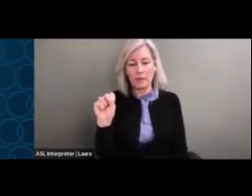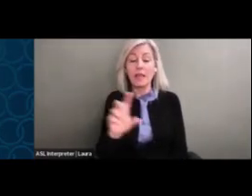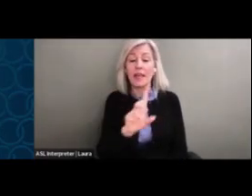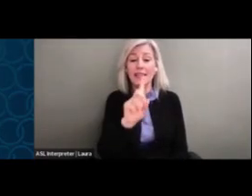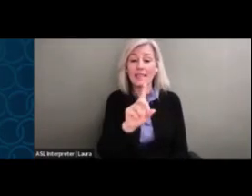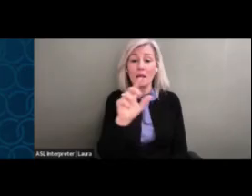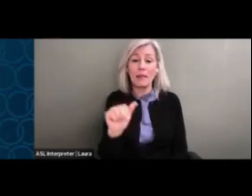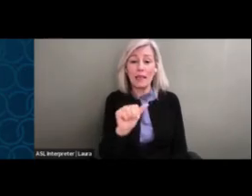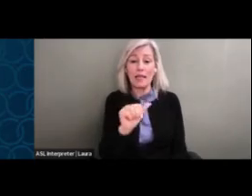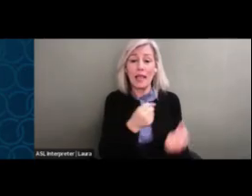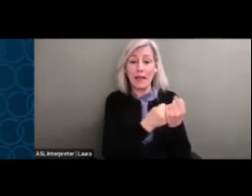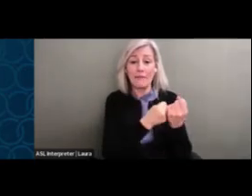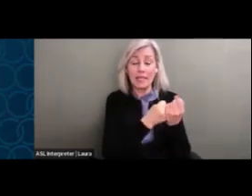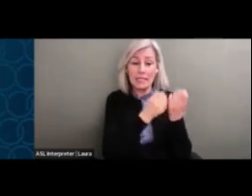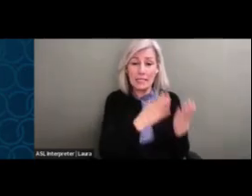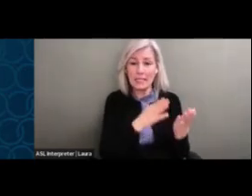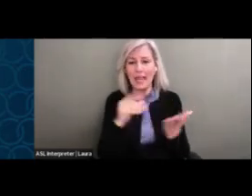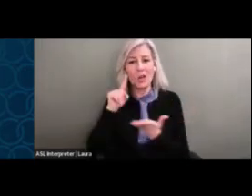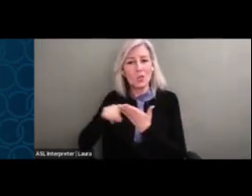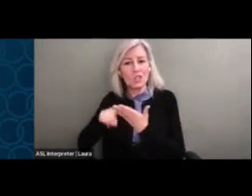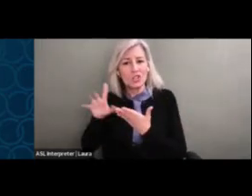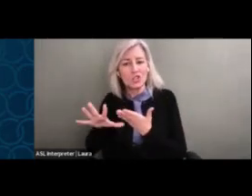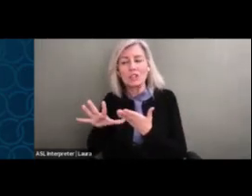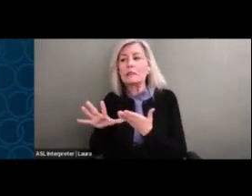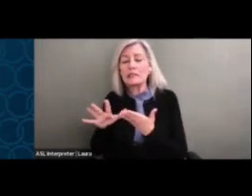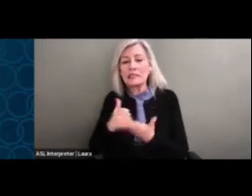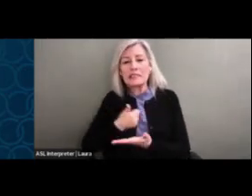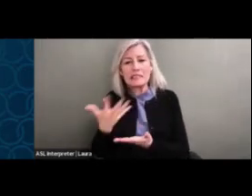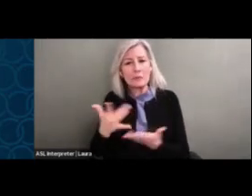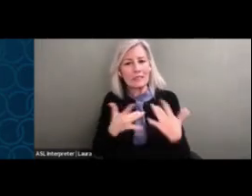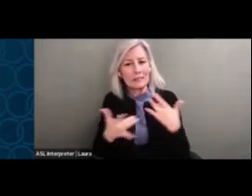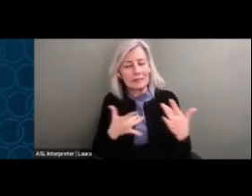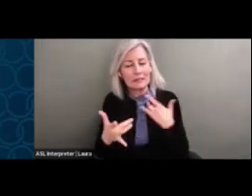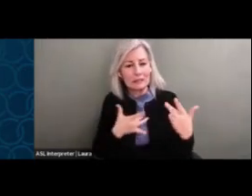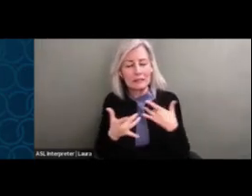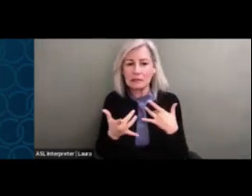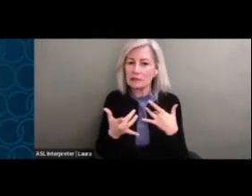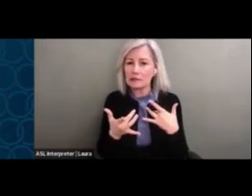and the District of Columbia reduced Home and Community-Based Services, and disability advocates and disability researchers